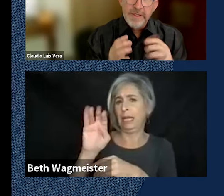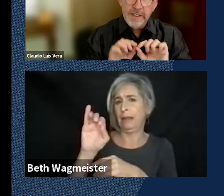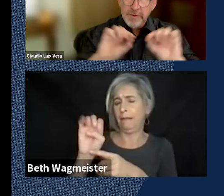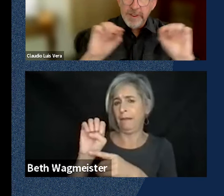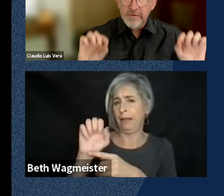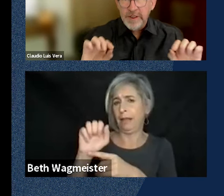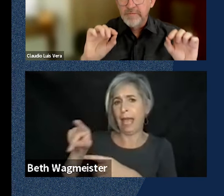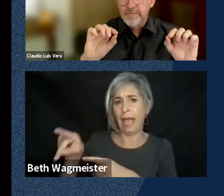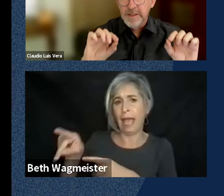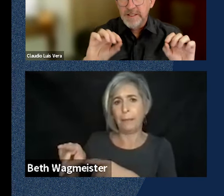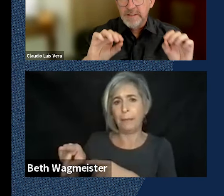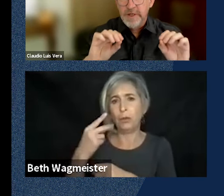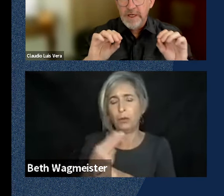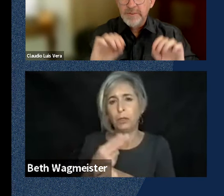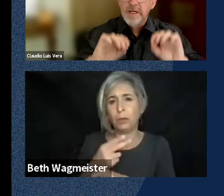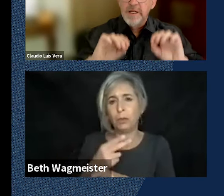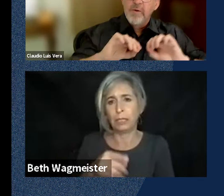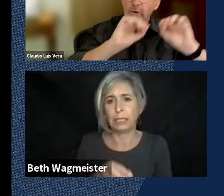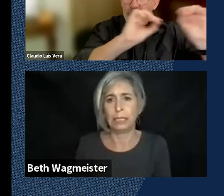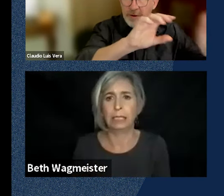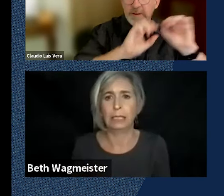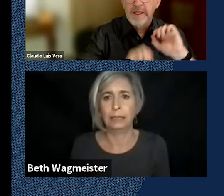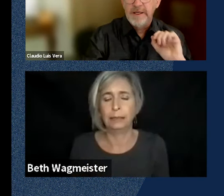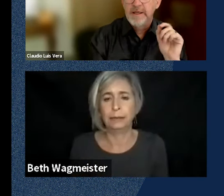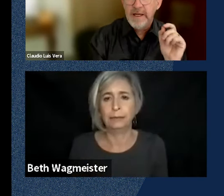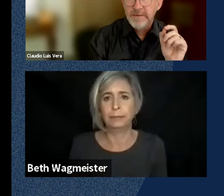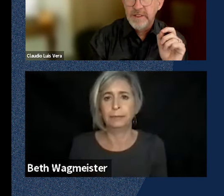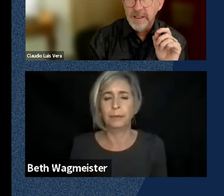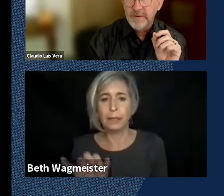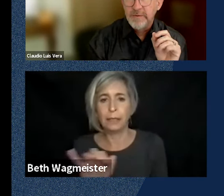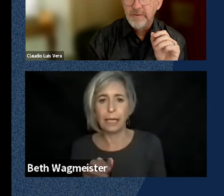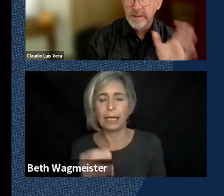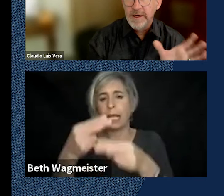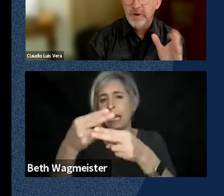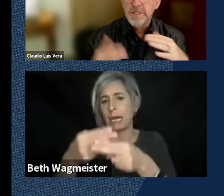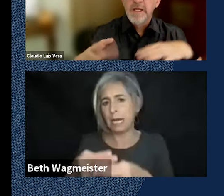elements, and you'd be giving them accessible names that work like names in landmarks.